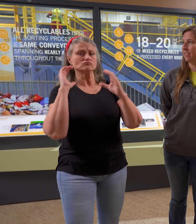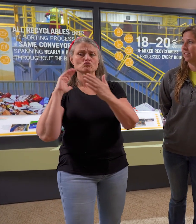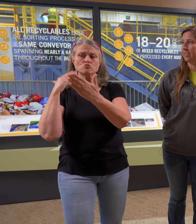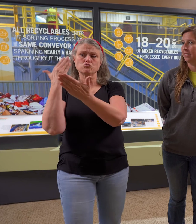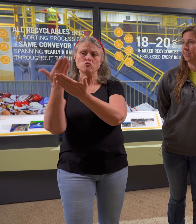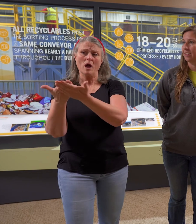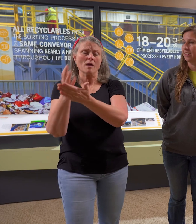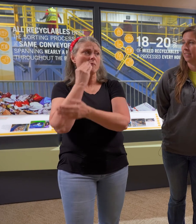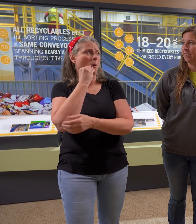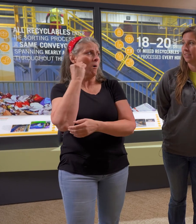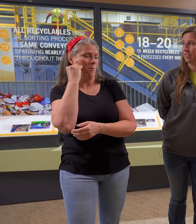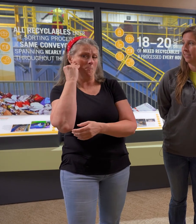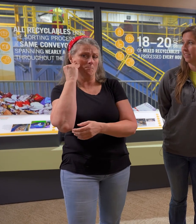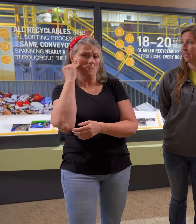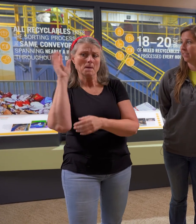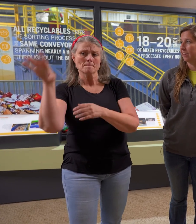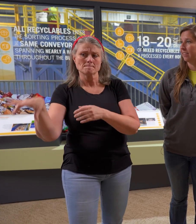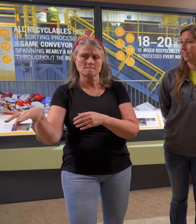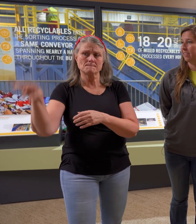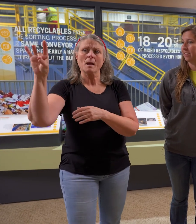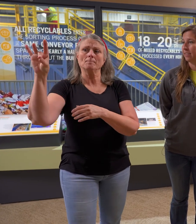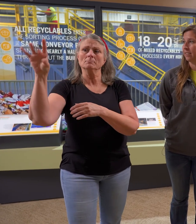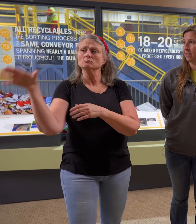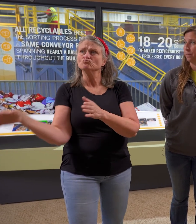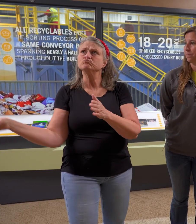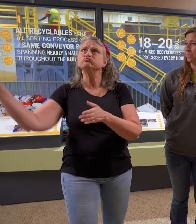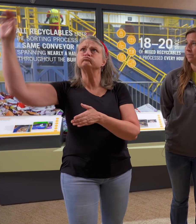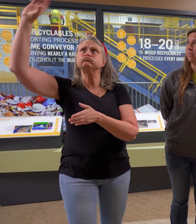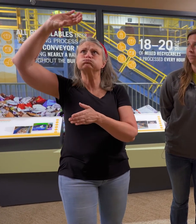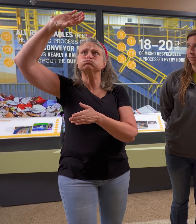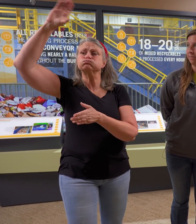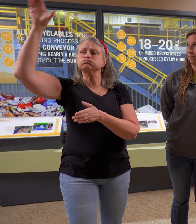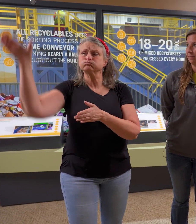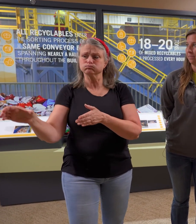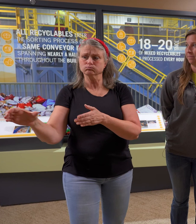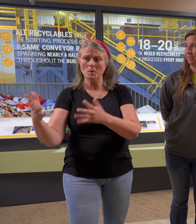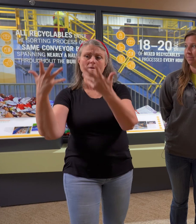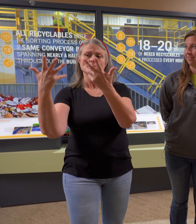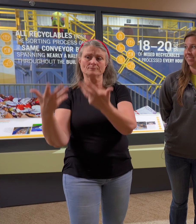So when the recycling truck goes to people's houses and picks up the recycling bin,